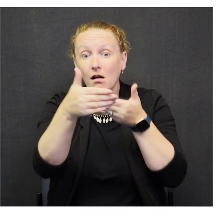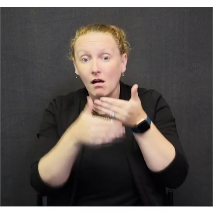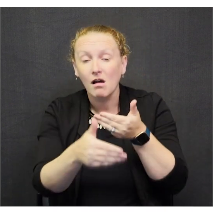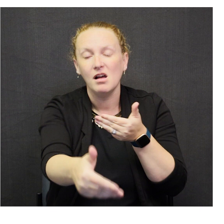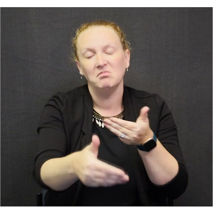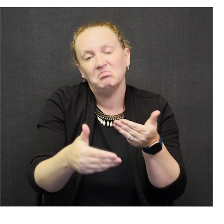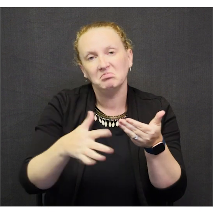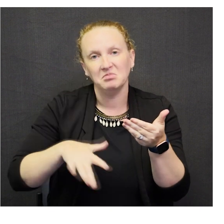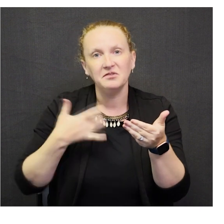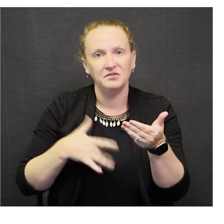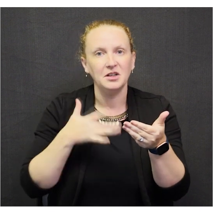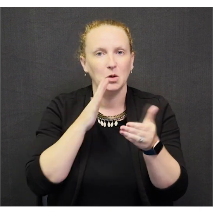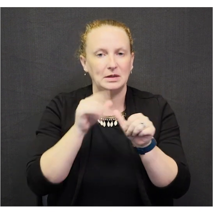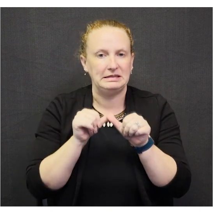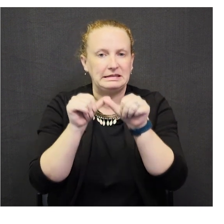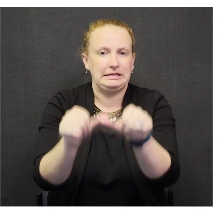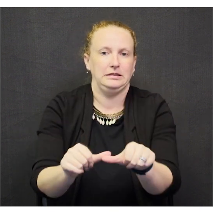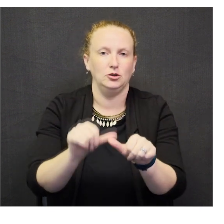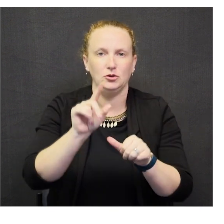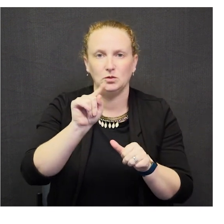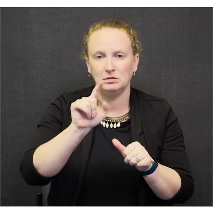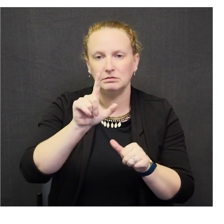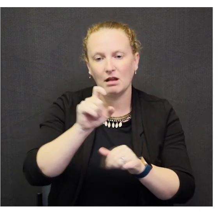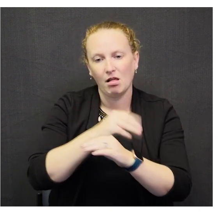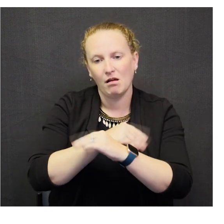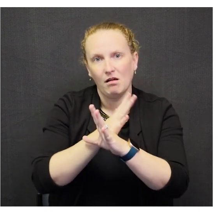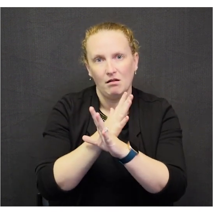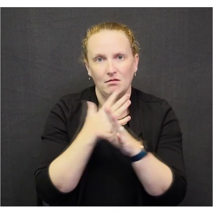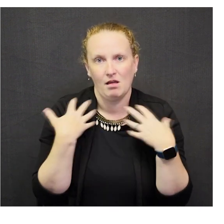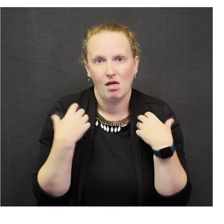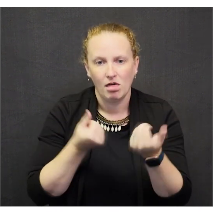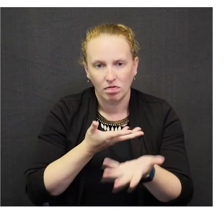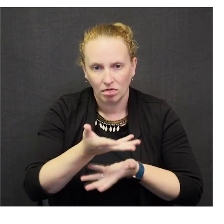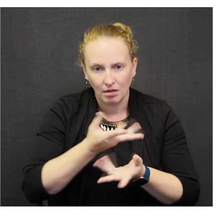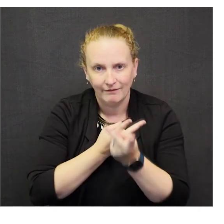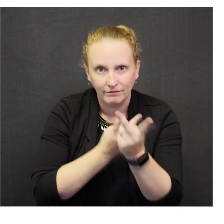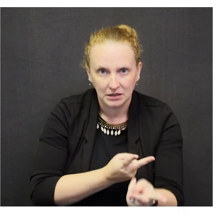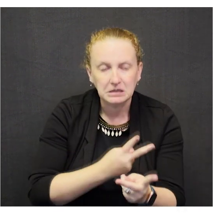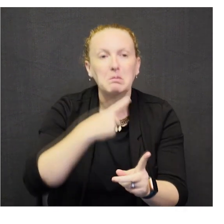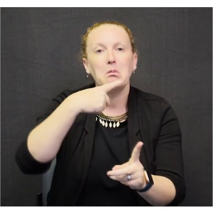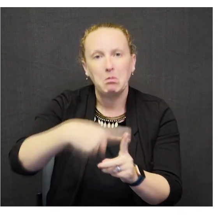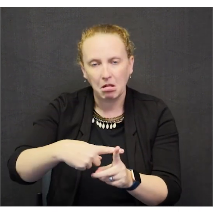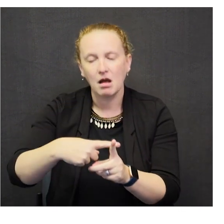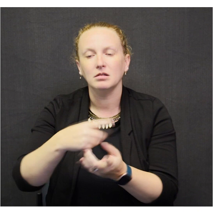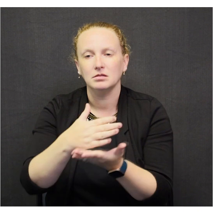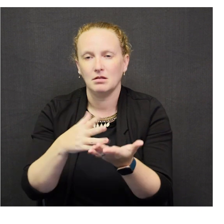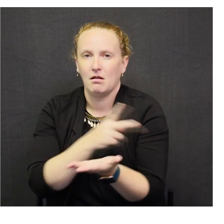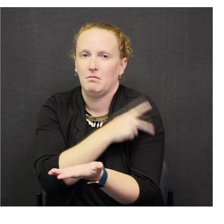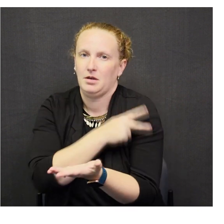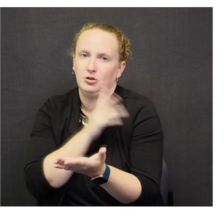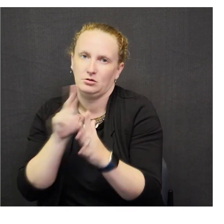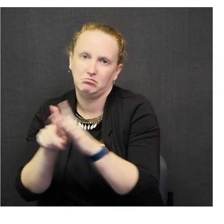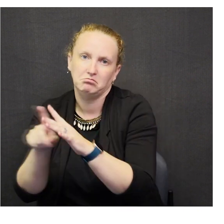to continue tele-health and also the patients in person again for interpreters. You know,